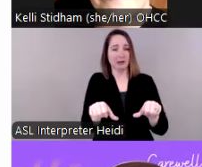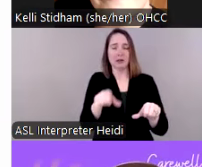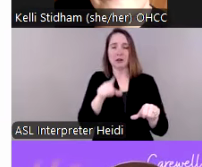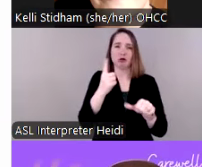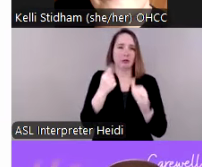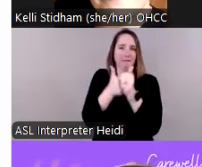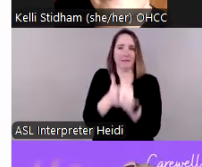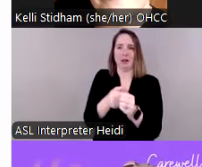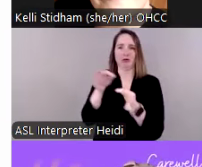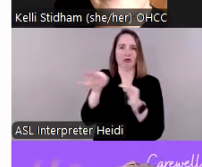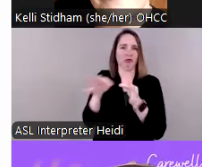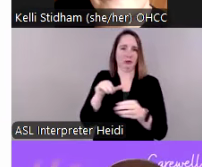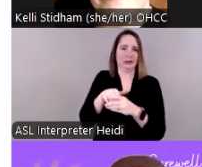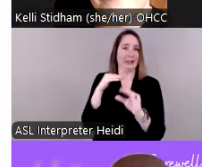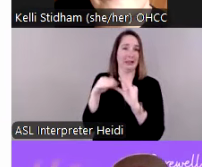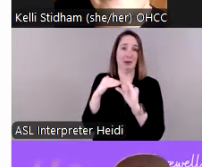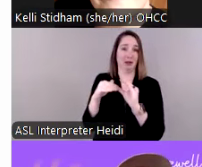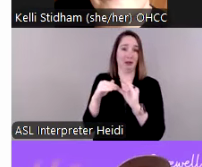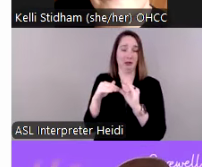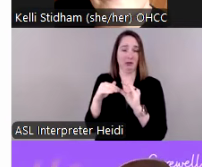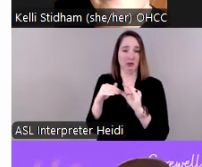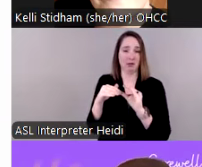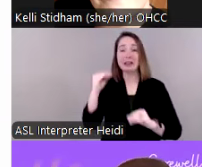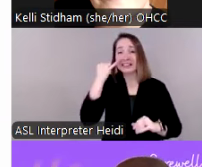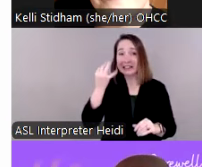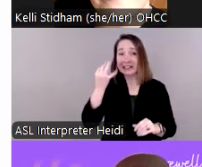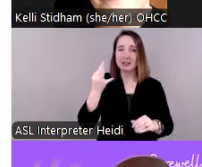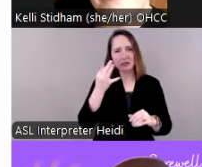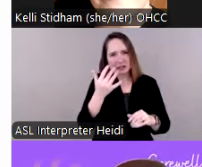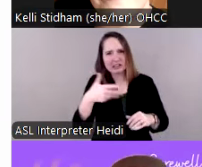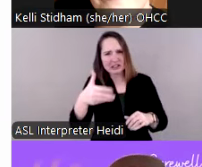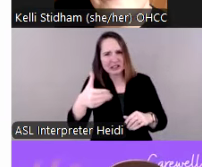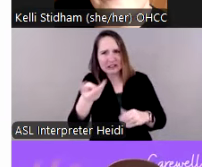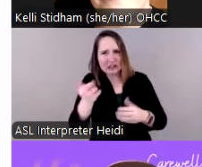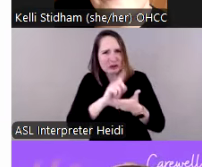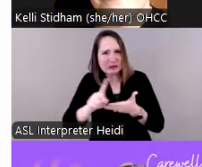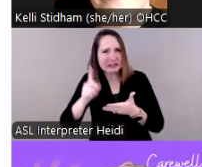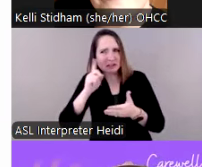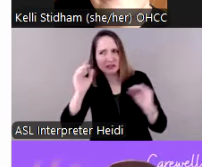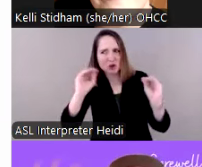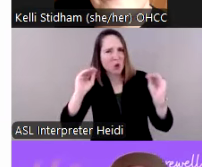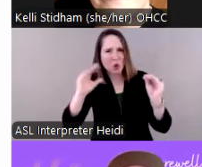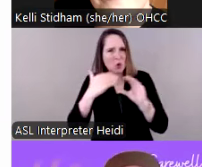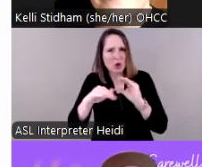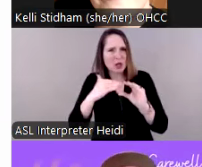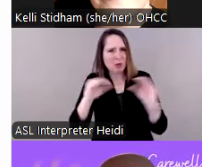instructions in the email. And if it's been a few weeks and you have not gotten